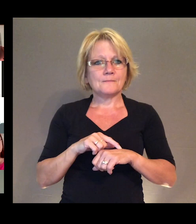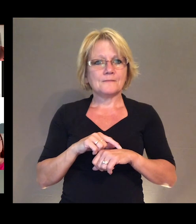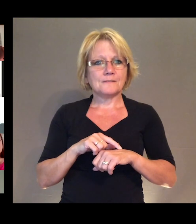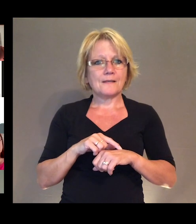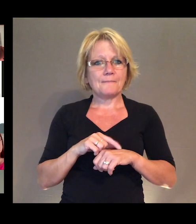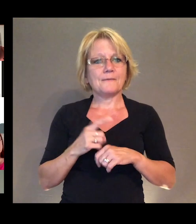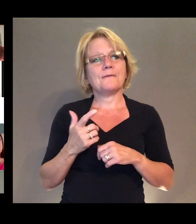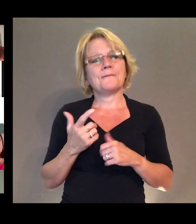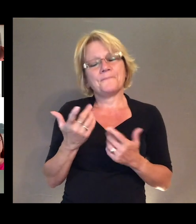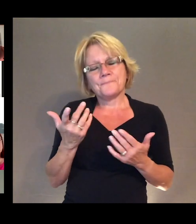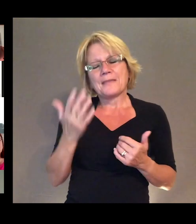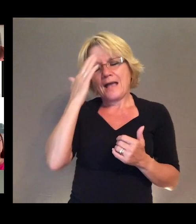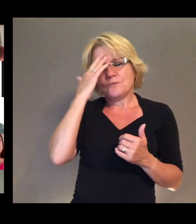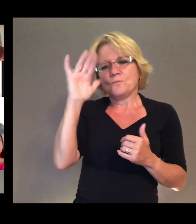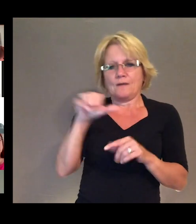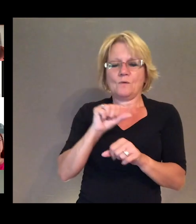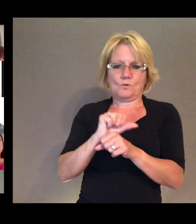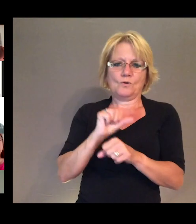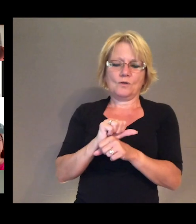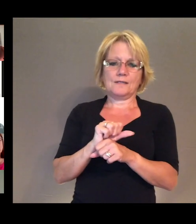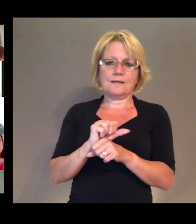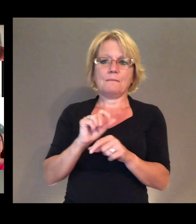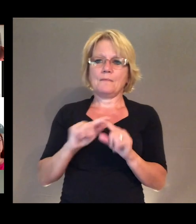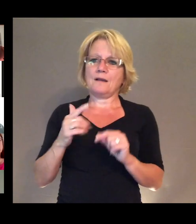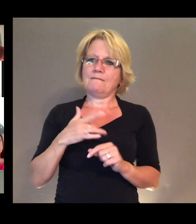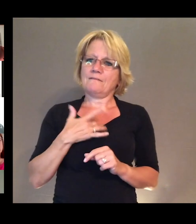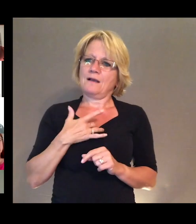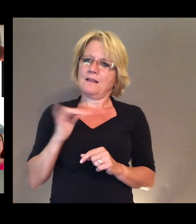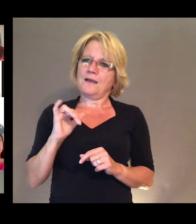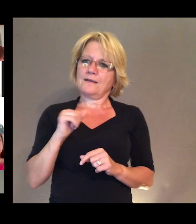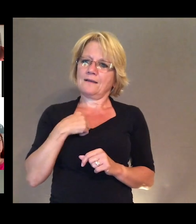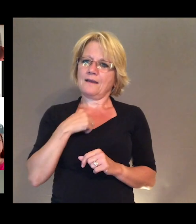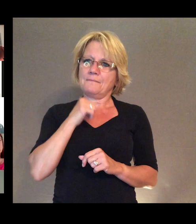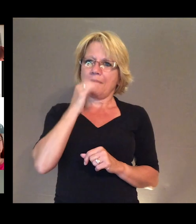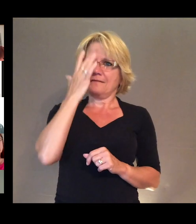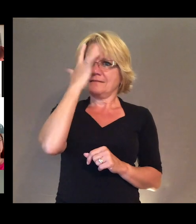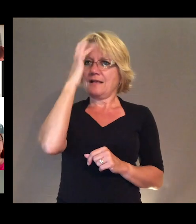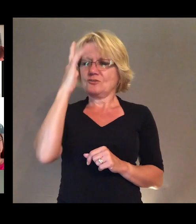I knew the work, but I felt like I wasn't intelligent. We have philosophers and individuals